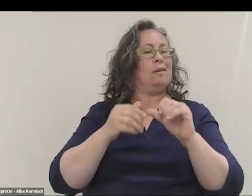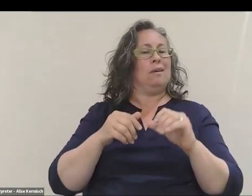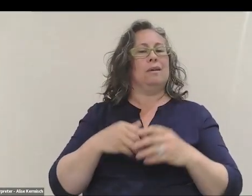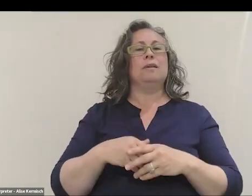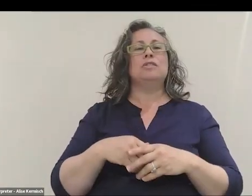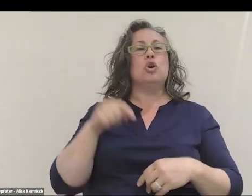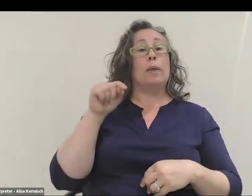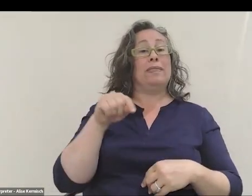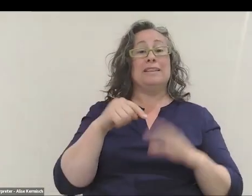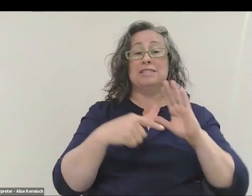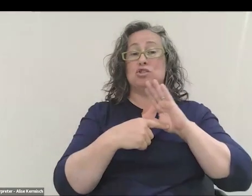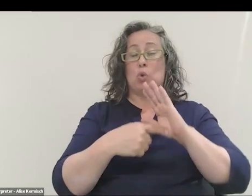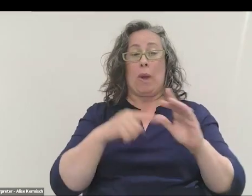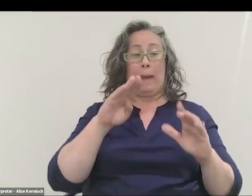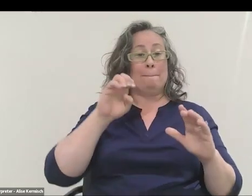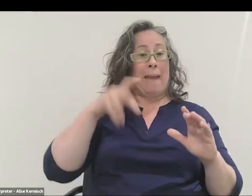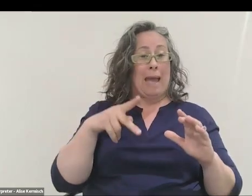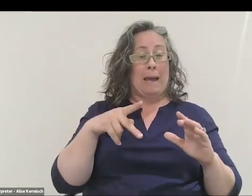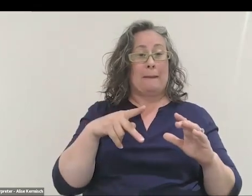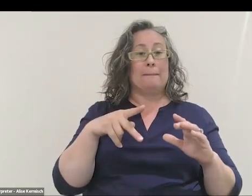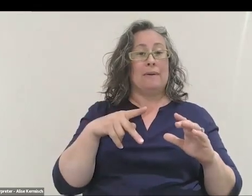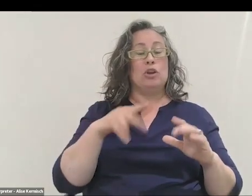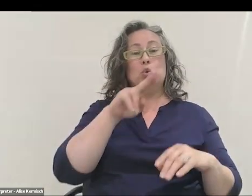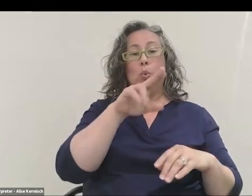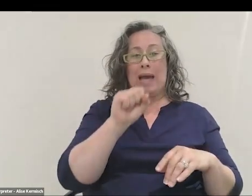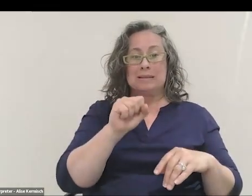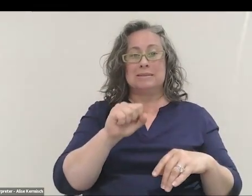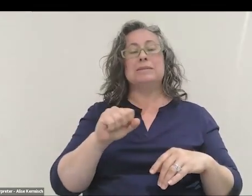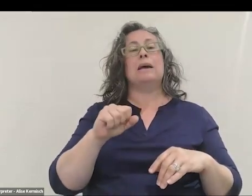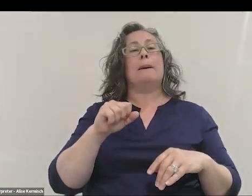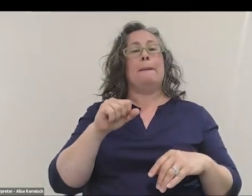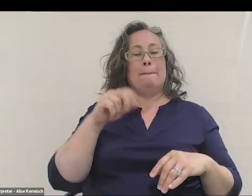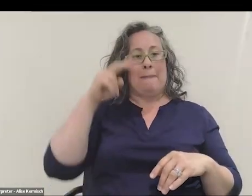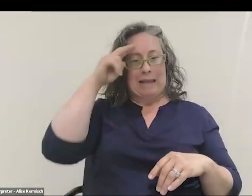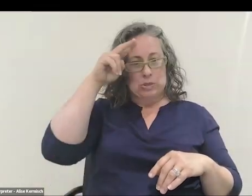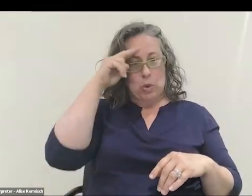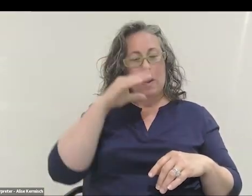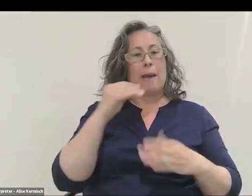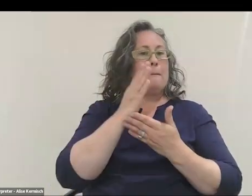This is showing a map of the United States, Mexico, and parts of Canada. On this map, there's all these green dots,